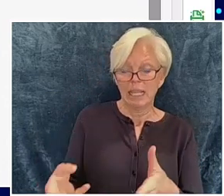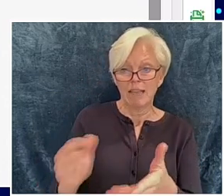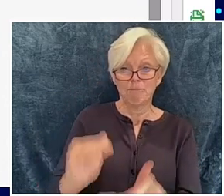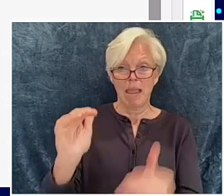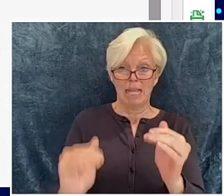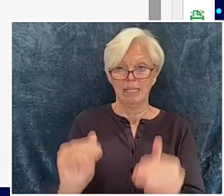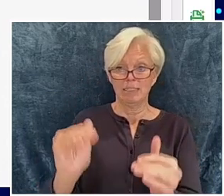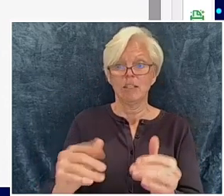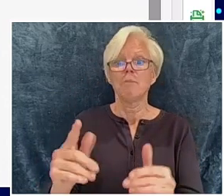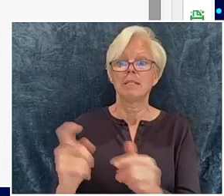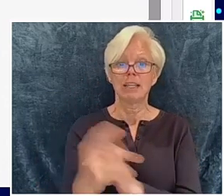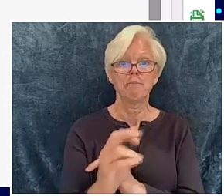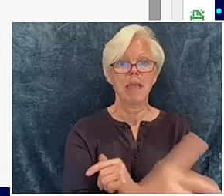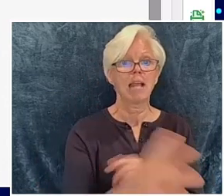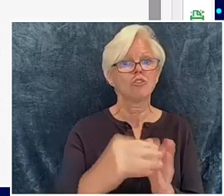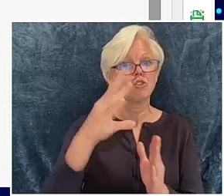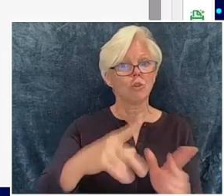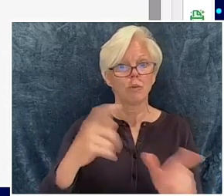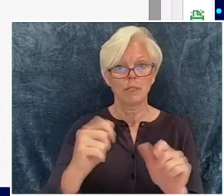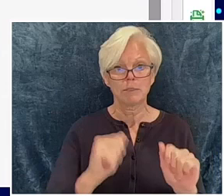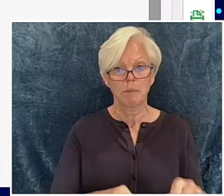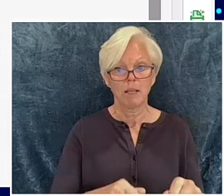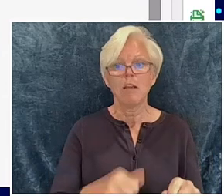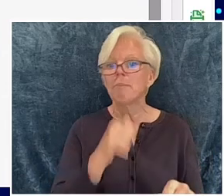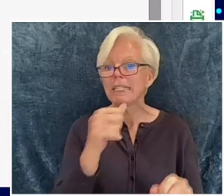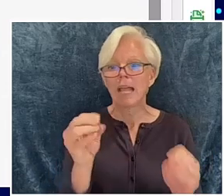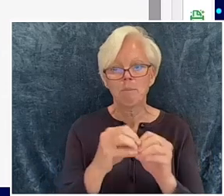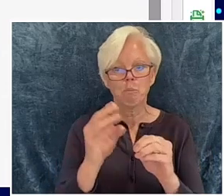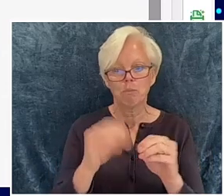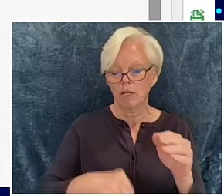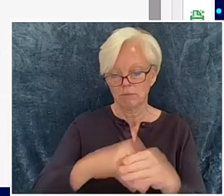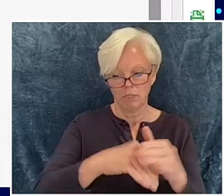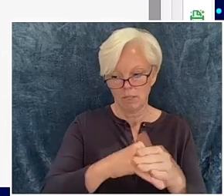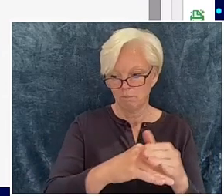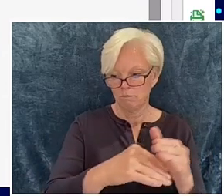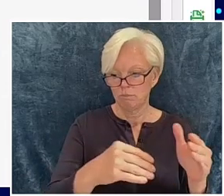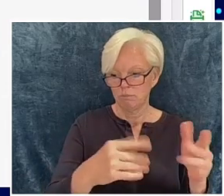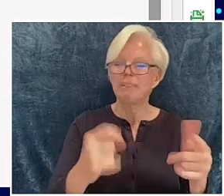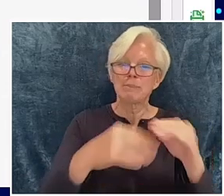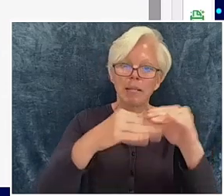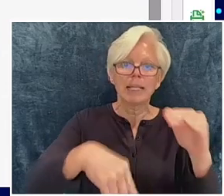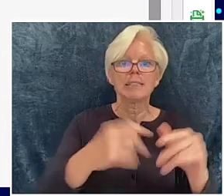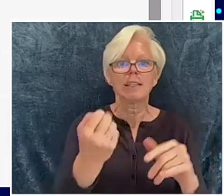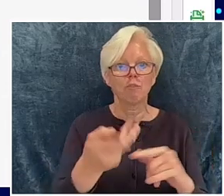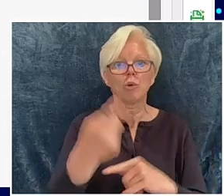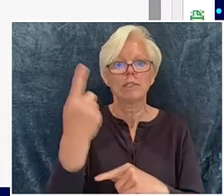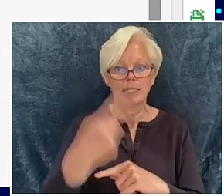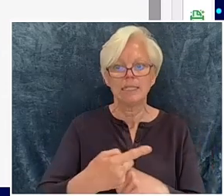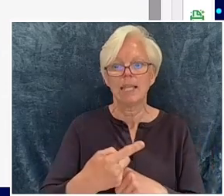possible, but no later than 14 days after the end of the payment period. School may not be- is not required to pay